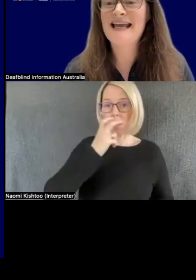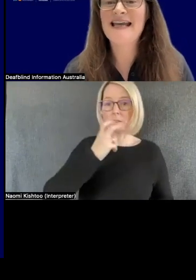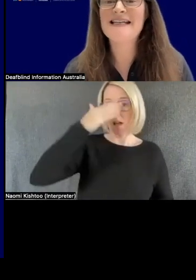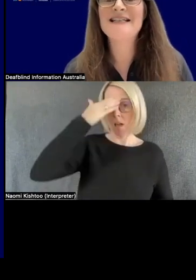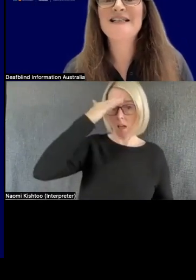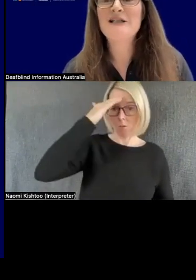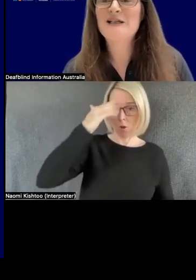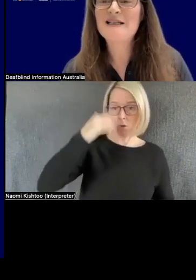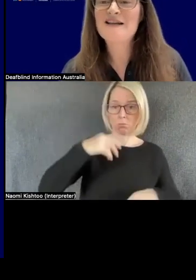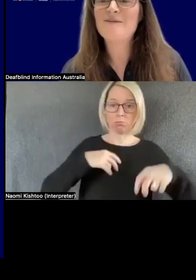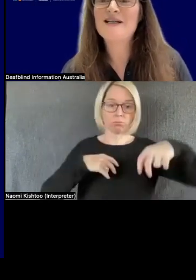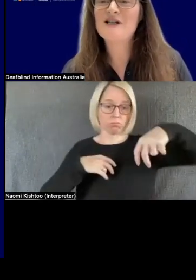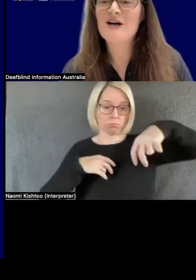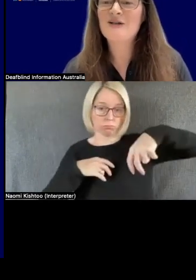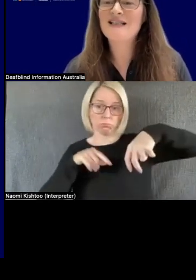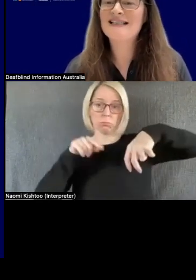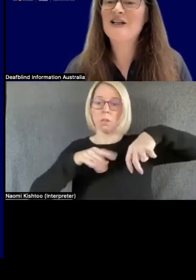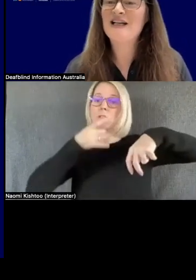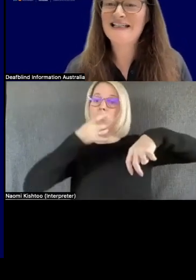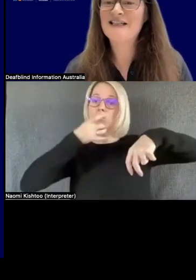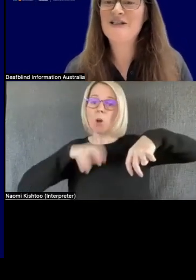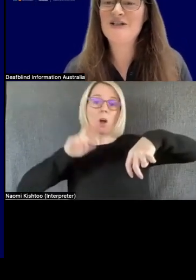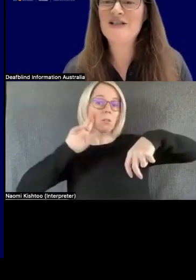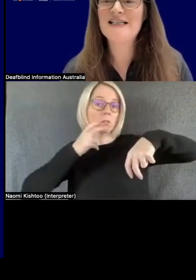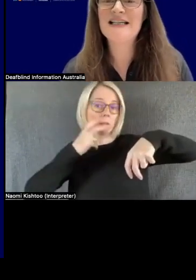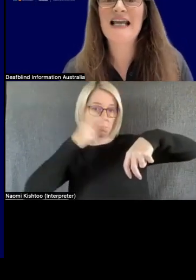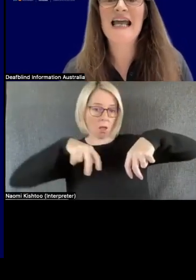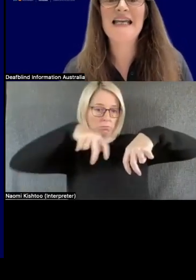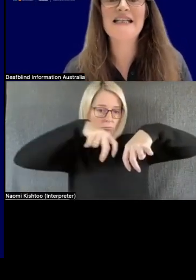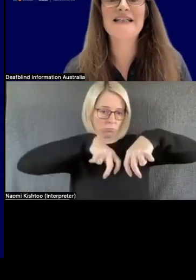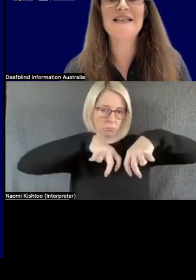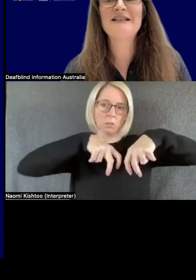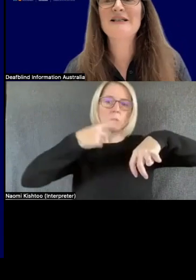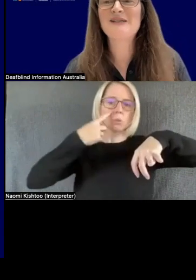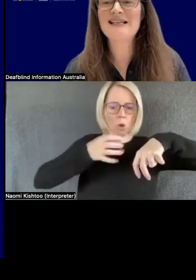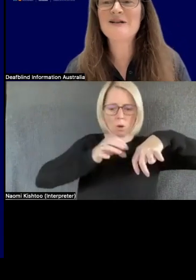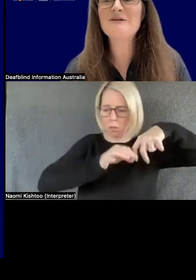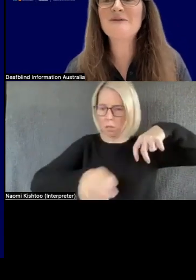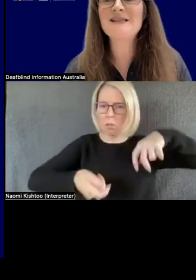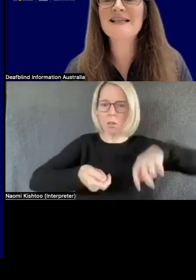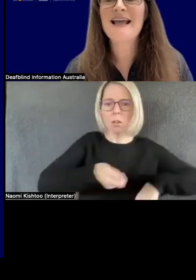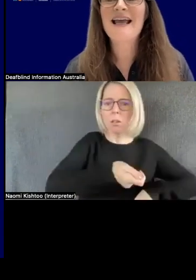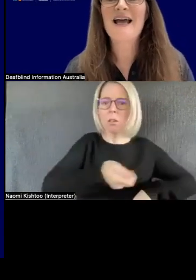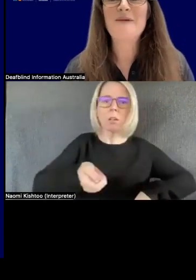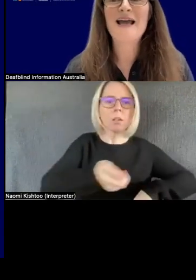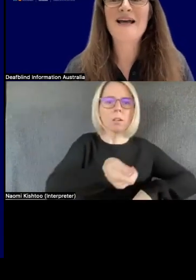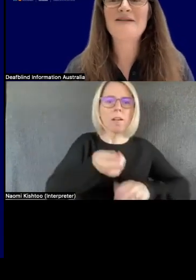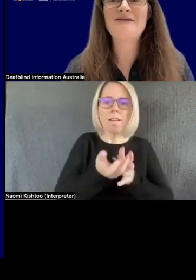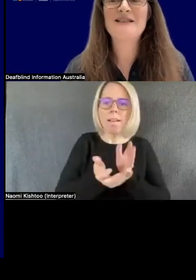cane. This deafblind child is learning to use a cane themselves and we have a